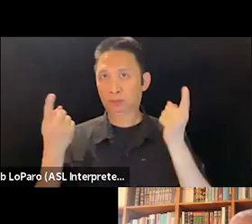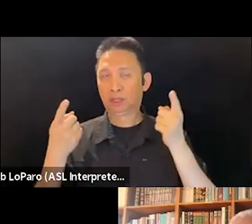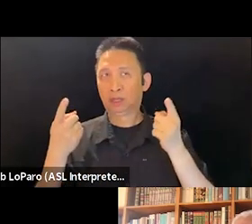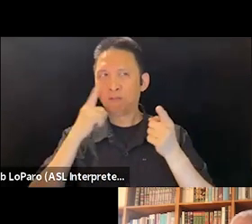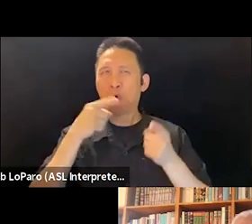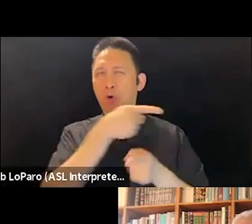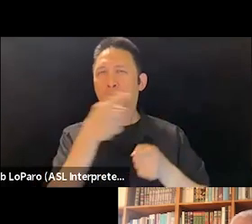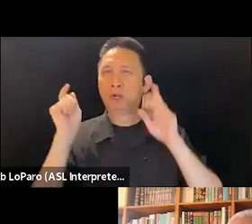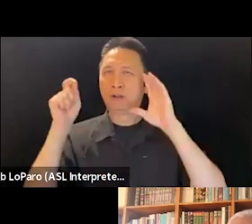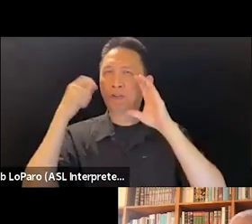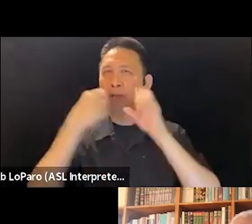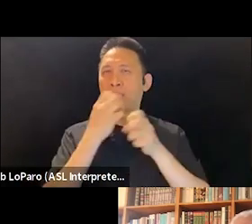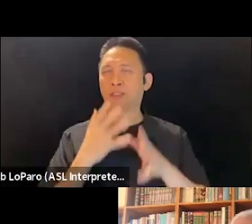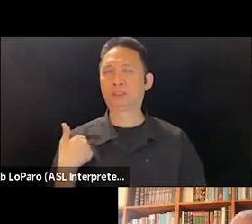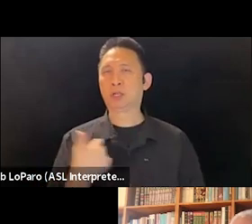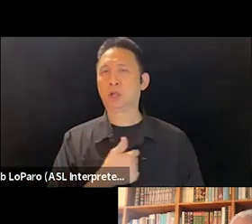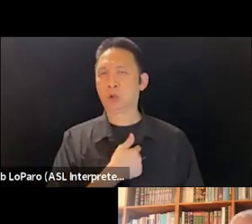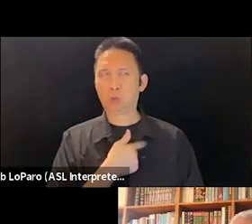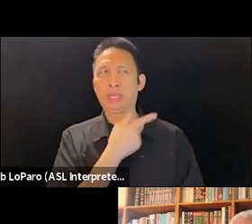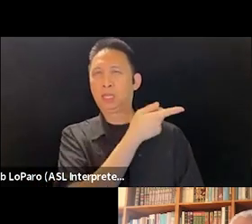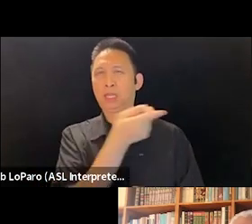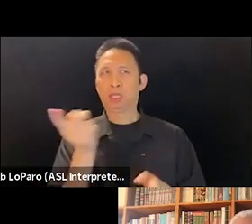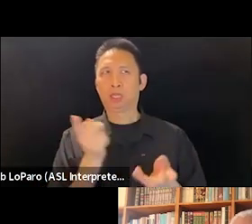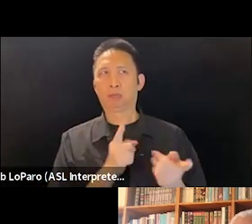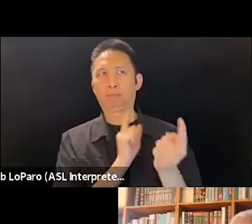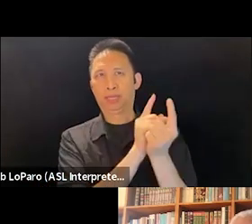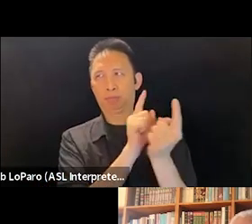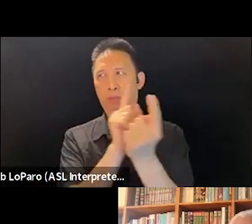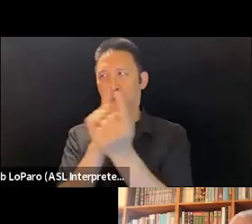We know these filmmakers they can deliver today a film